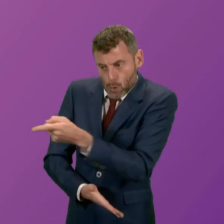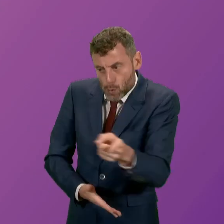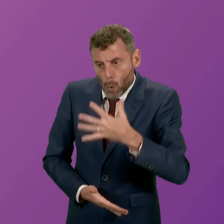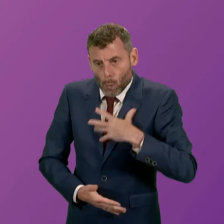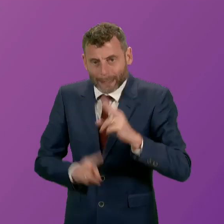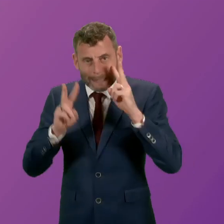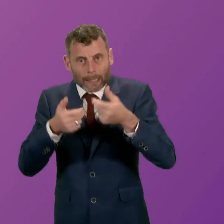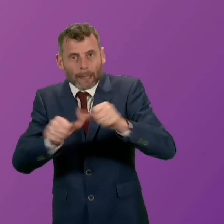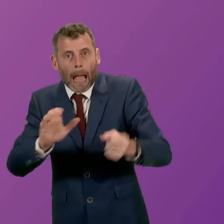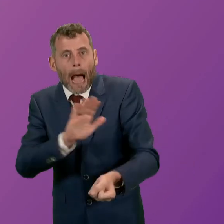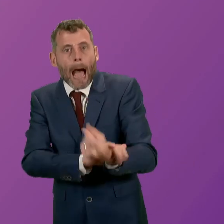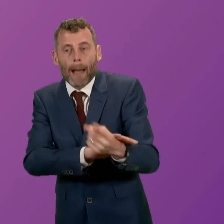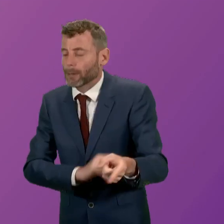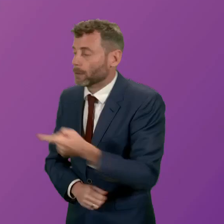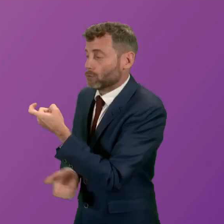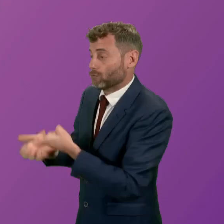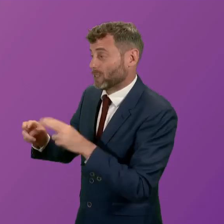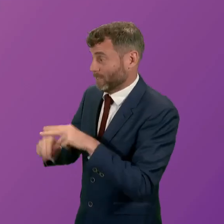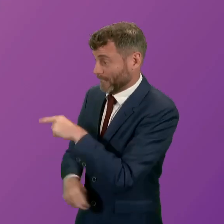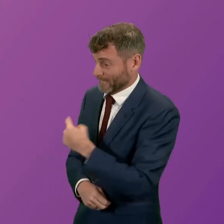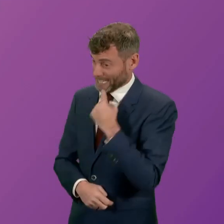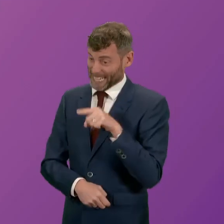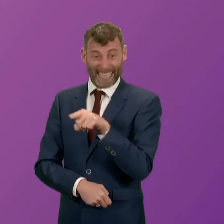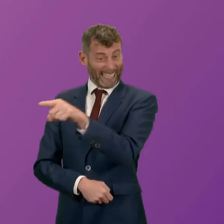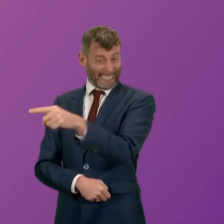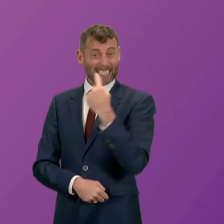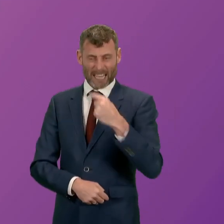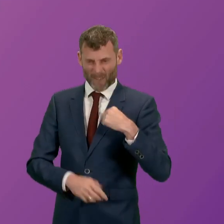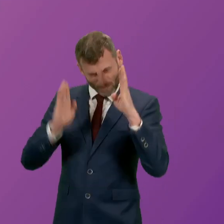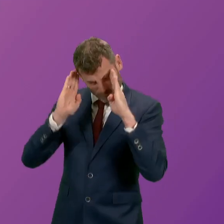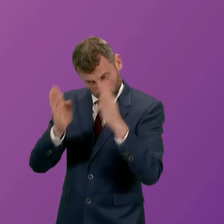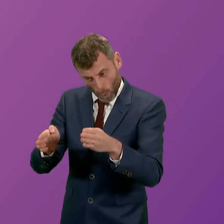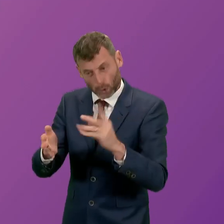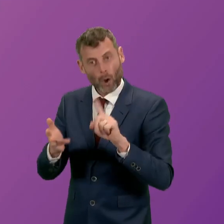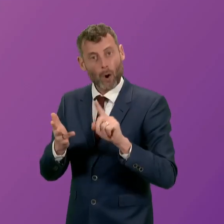John Swinney says that he is focused on delivery, but he is focused on spin. Let